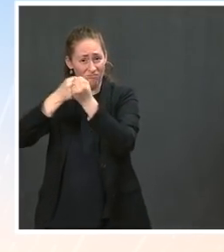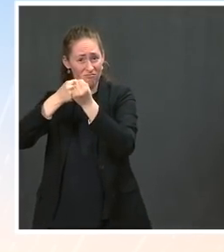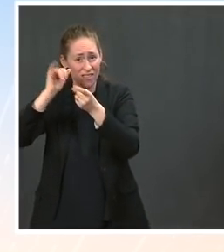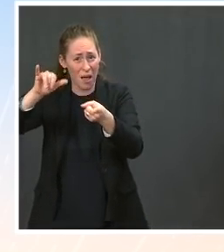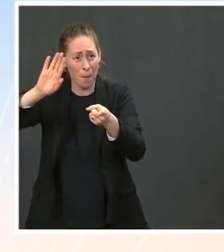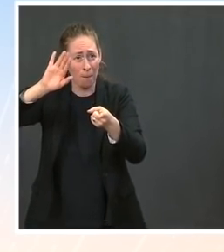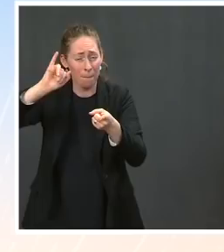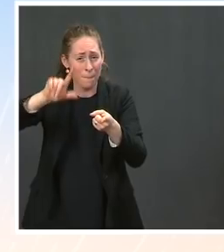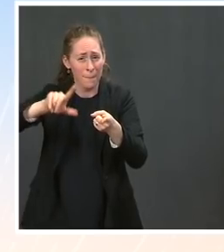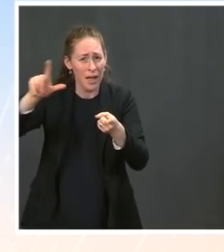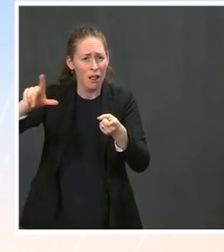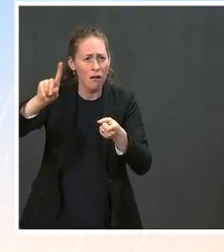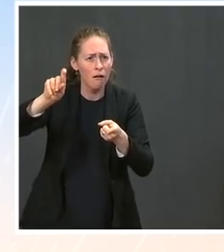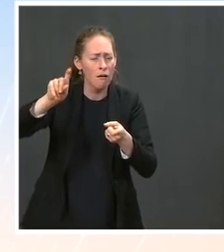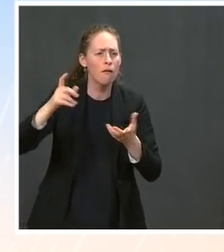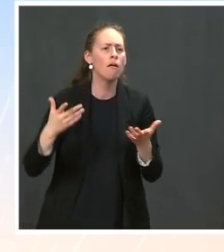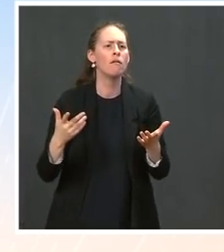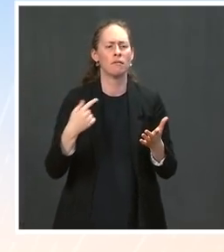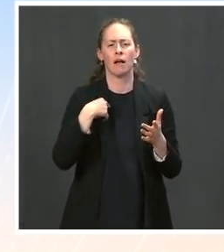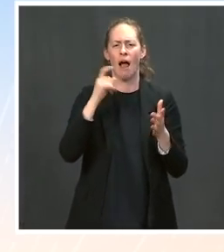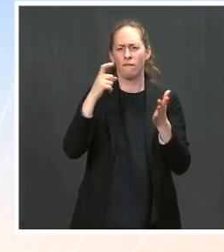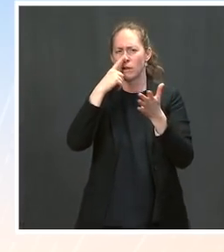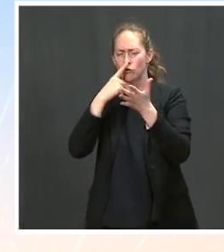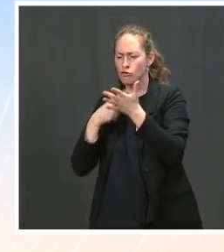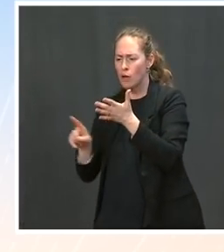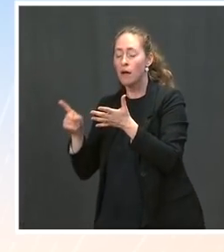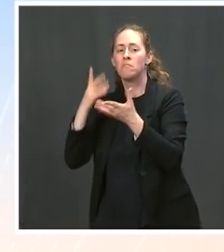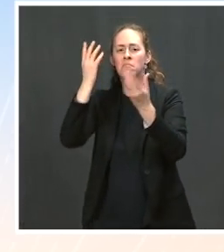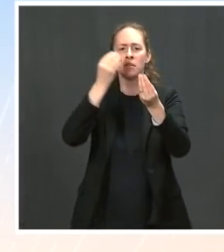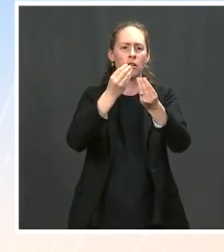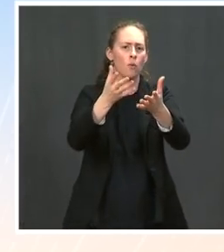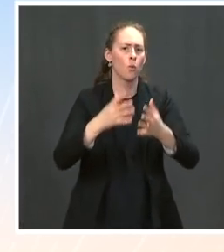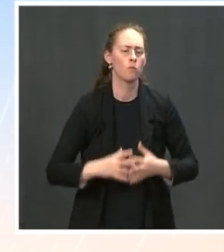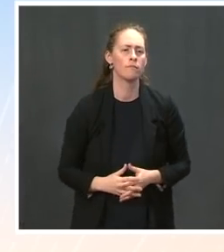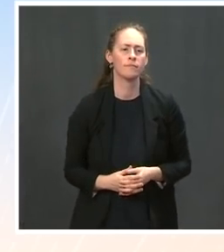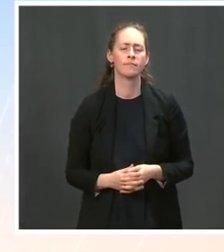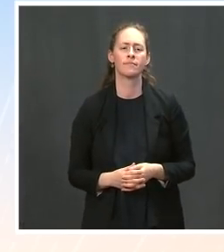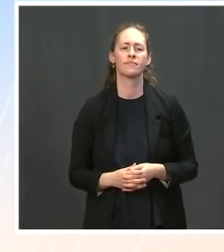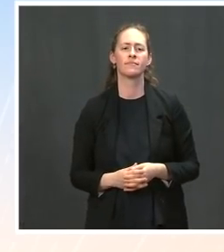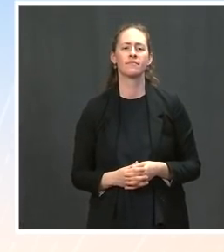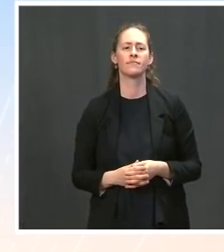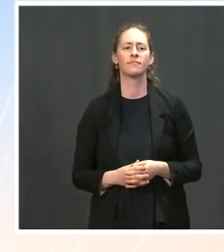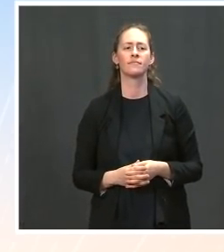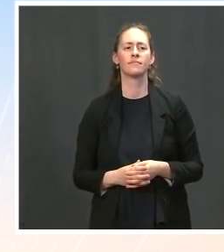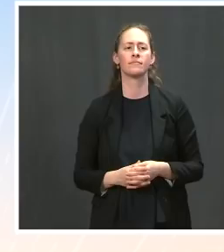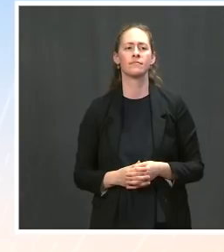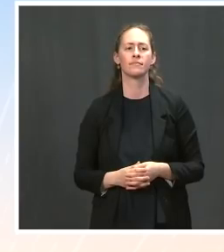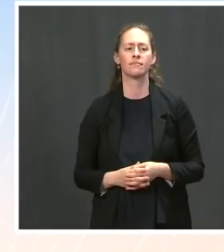after the briefing. I'm happy to. Go ahead. The Press: Thanks, Jen. On refugee policy, you were asked on April 1st